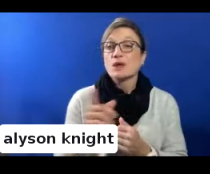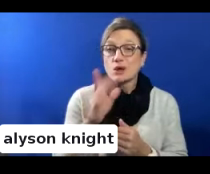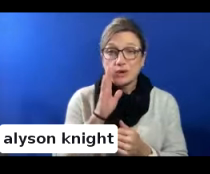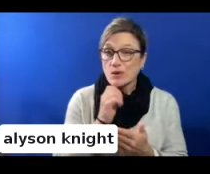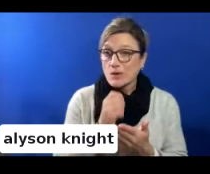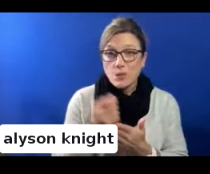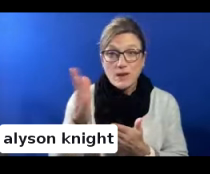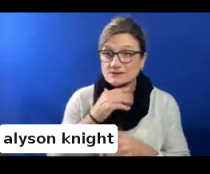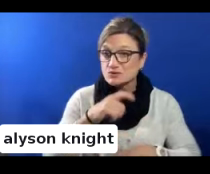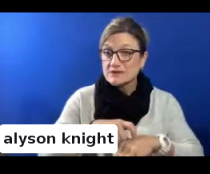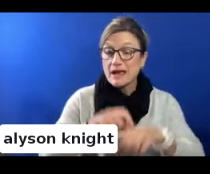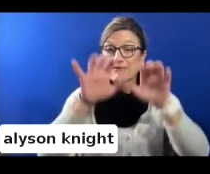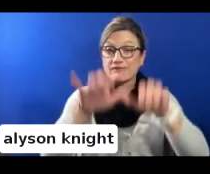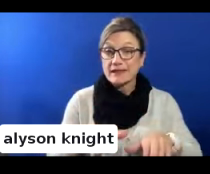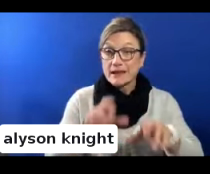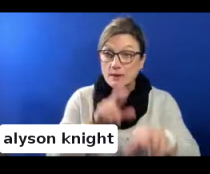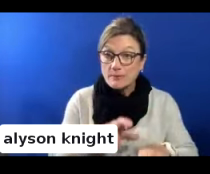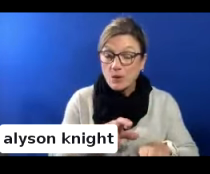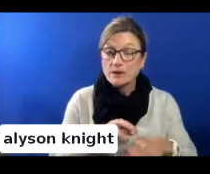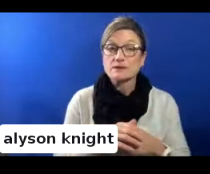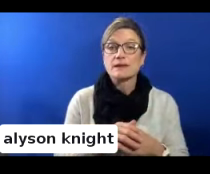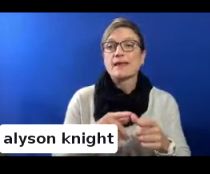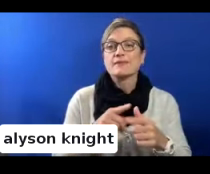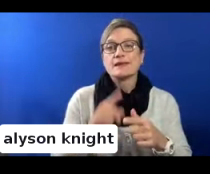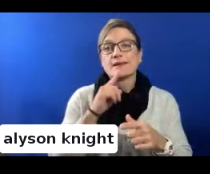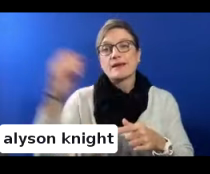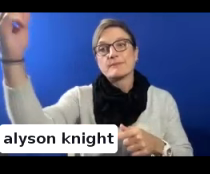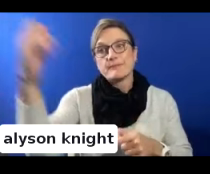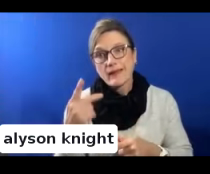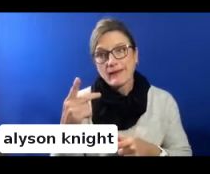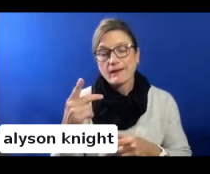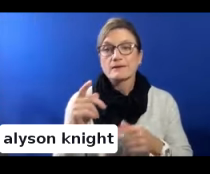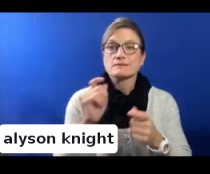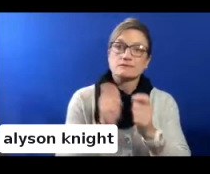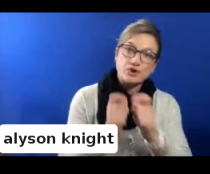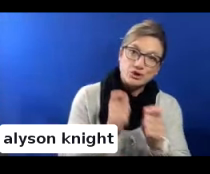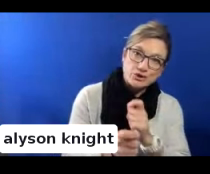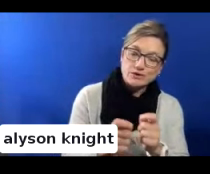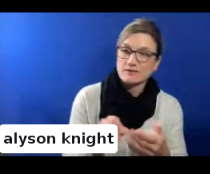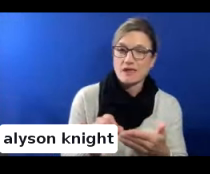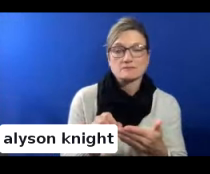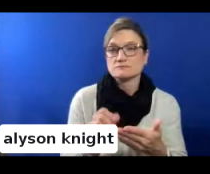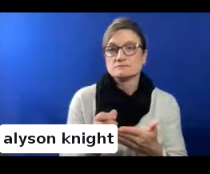filling out the report only to have it reverted and redo the report.